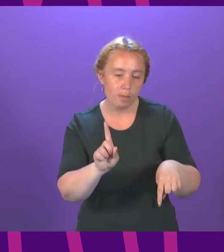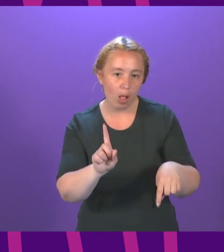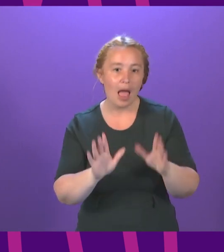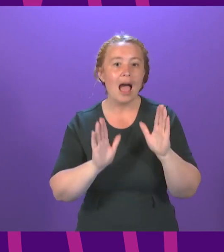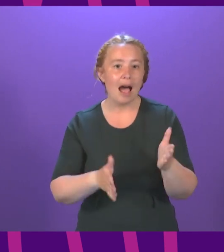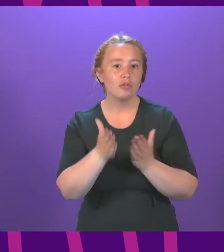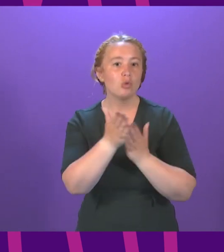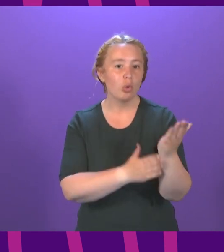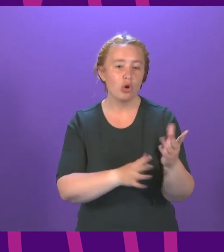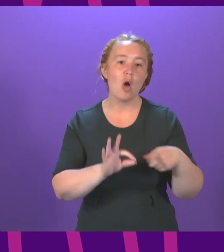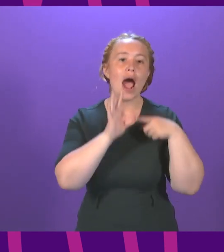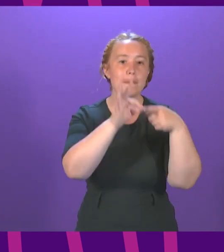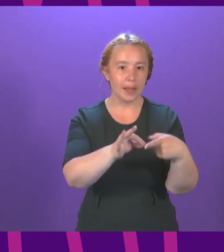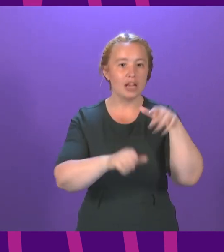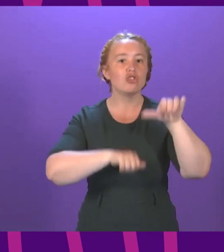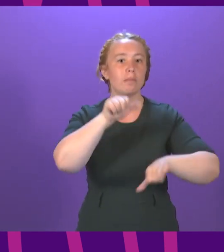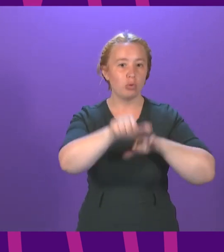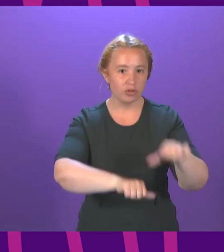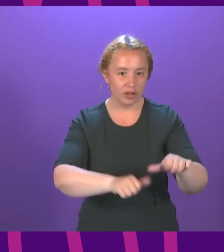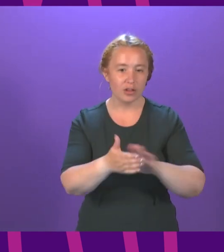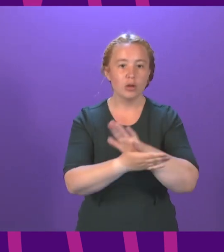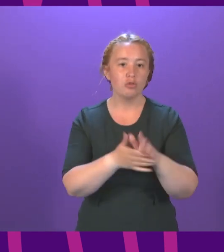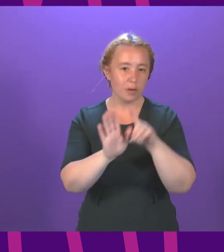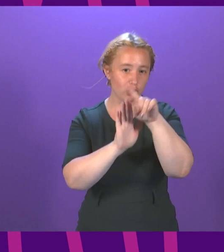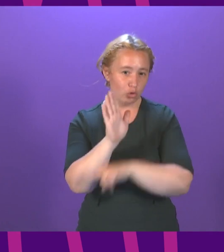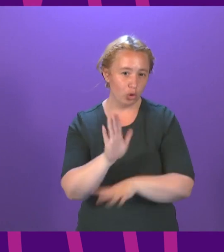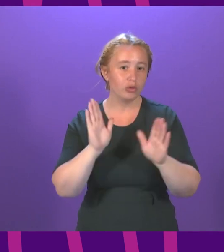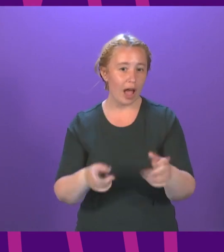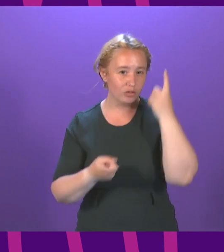process of application so that all the mitigations can properly be assessed.